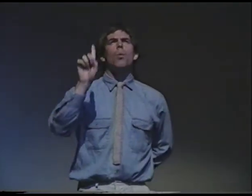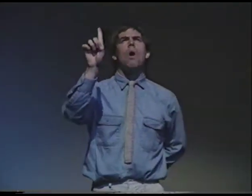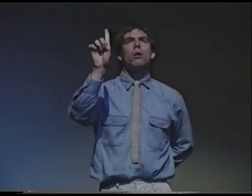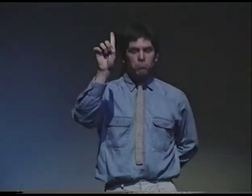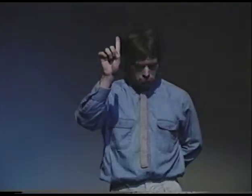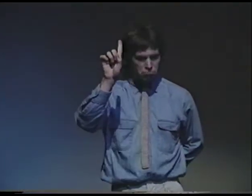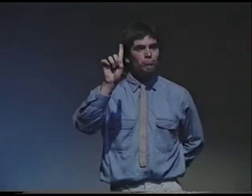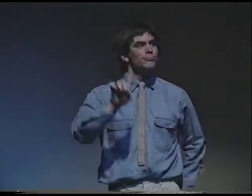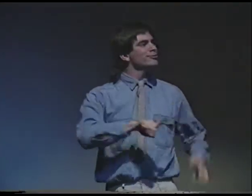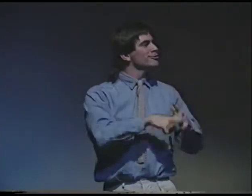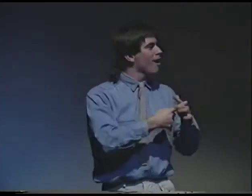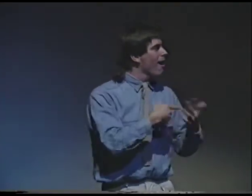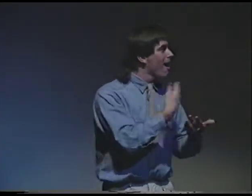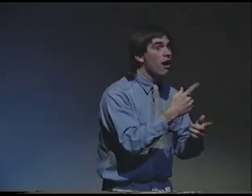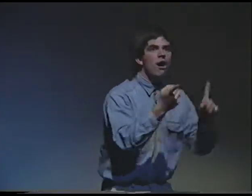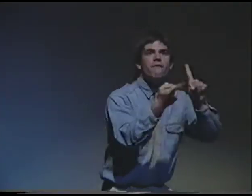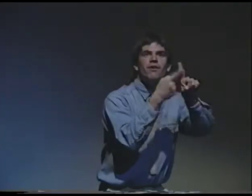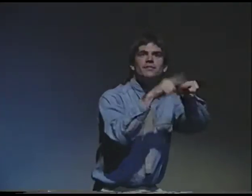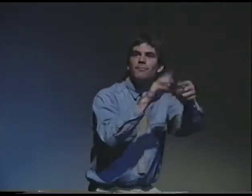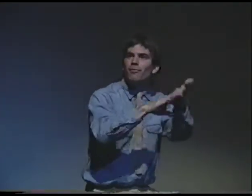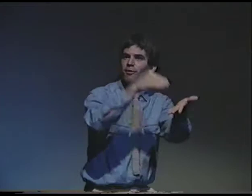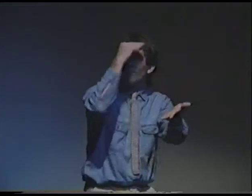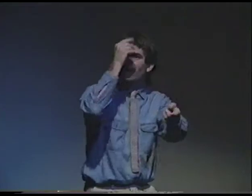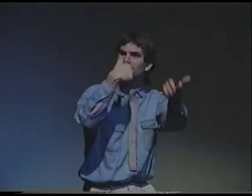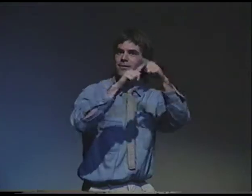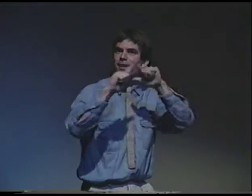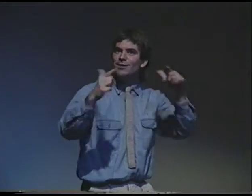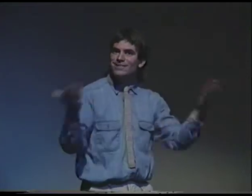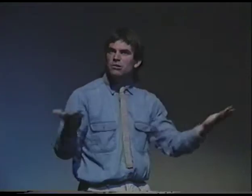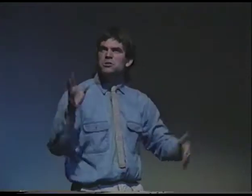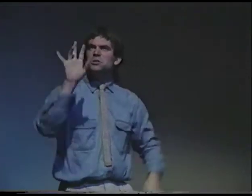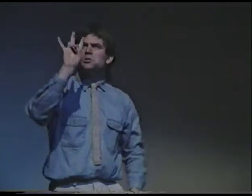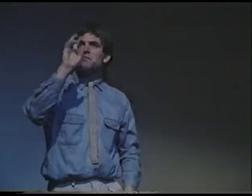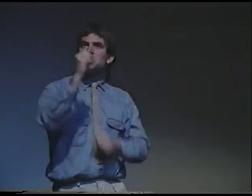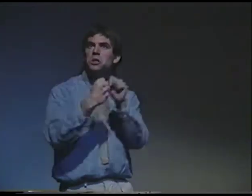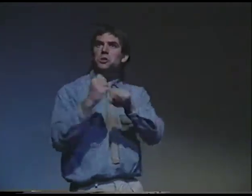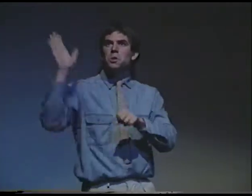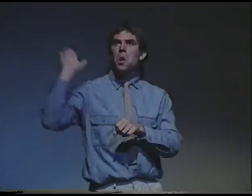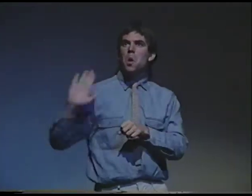That was about 1981. And this was the first time I learned